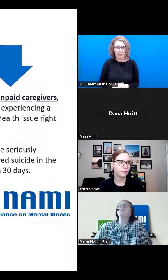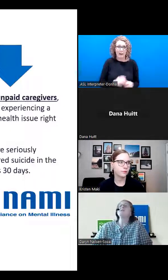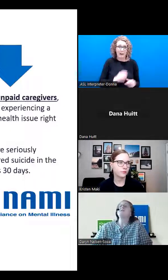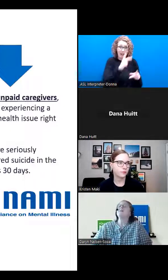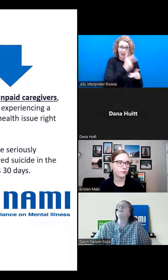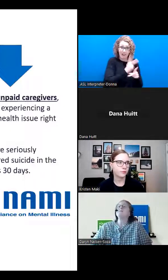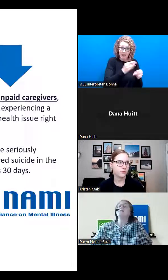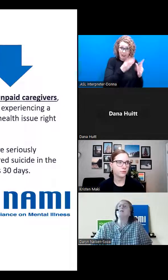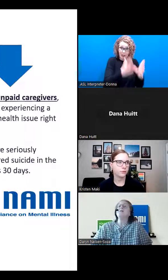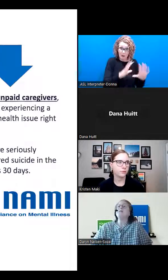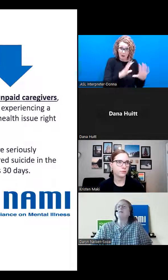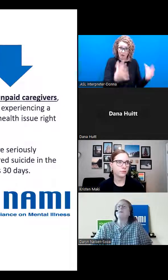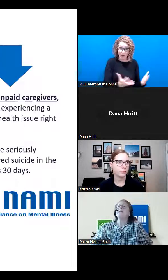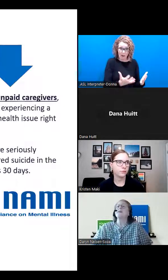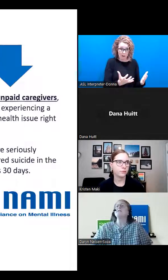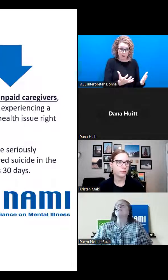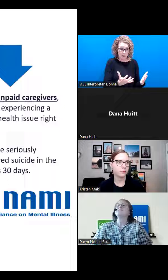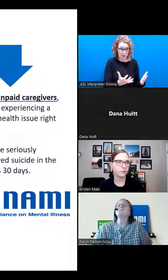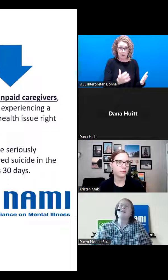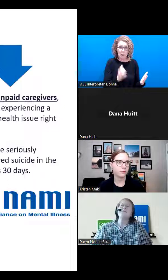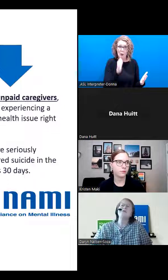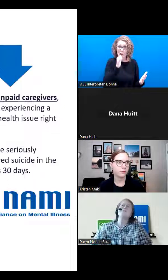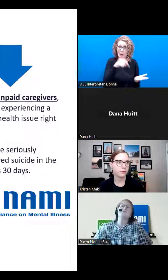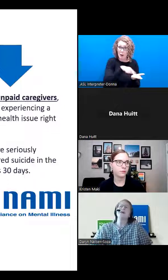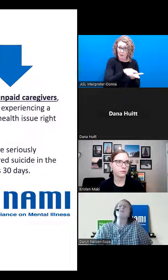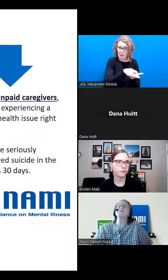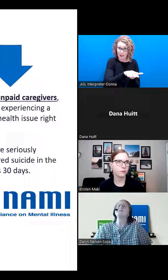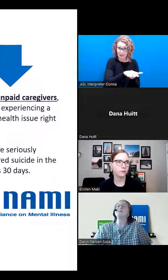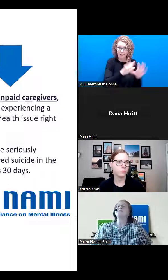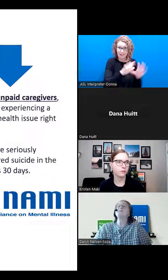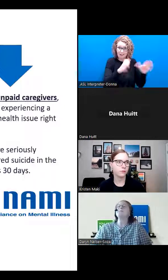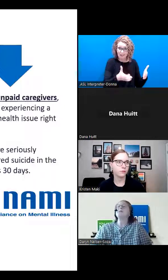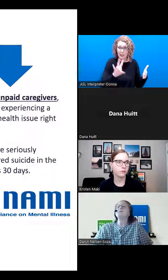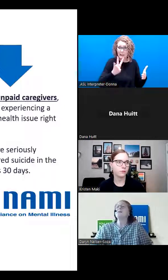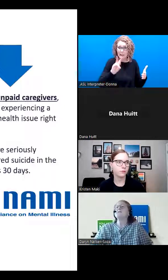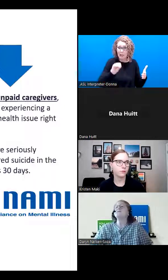will present with a need. Their family member steps